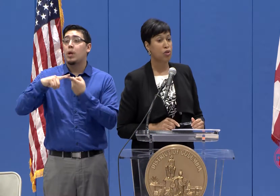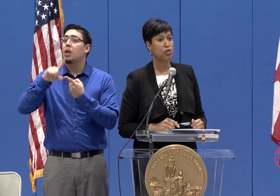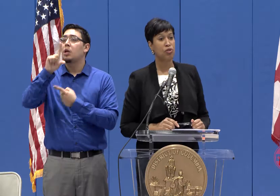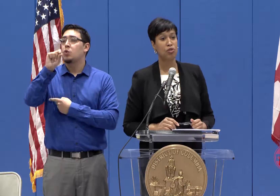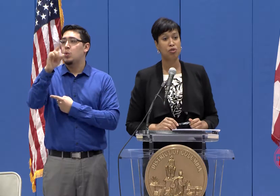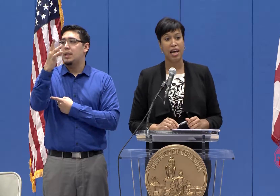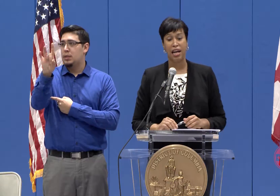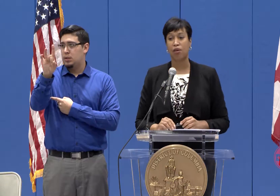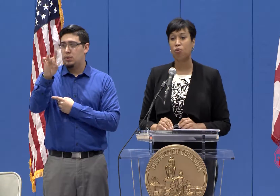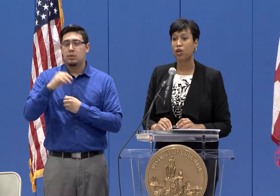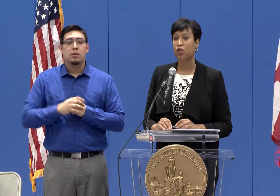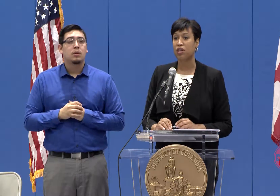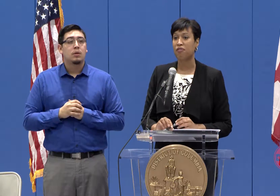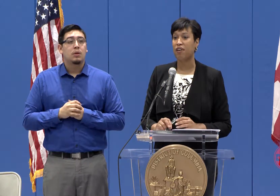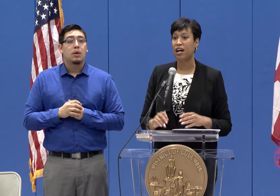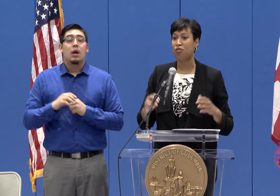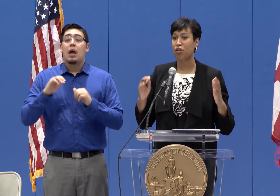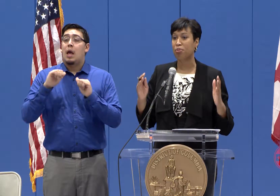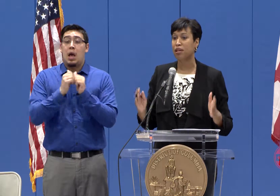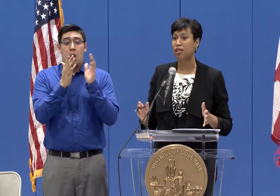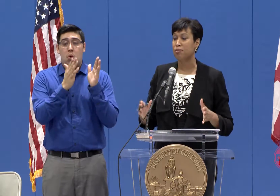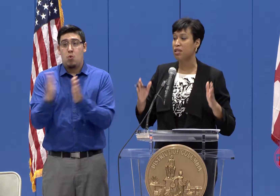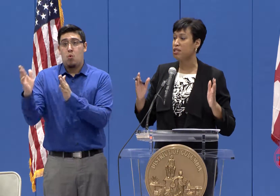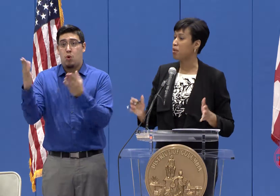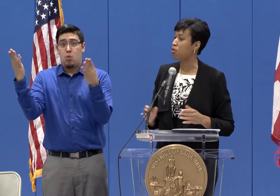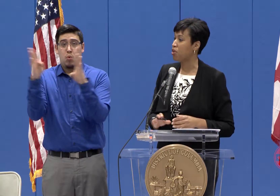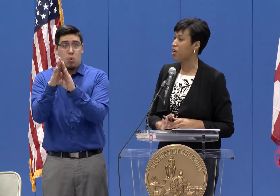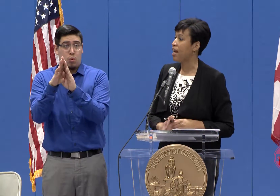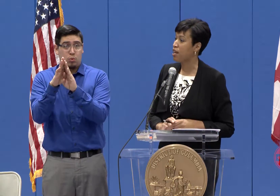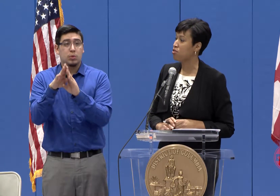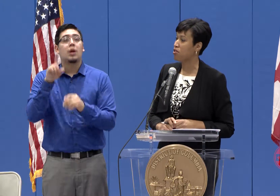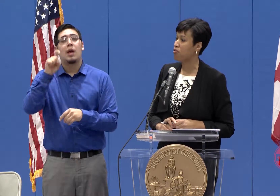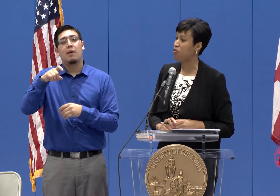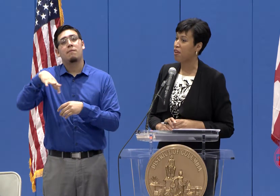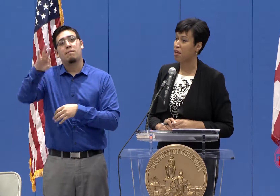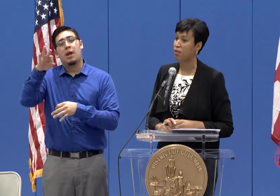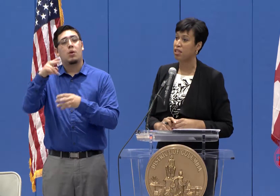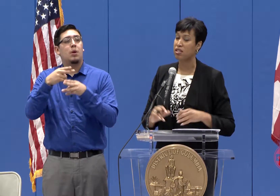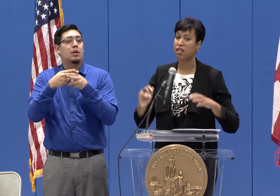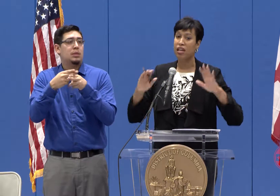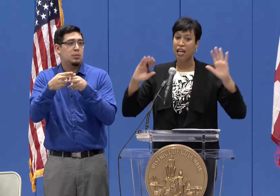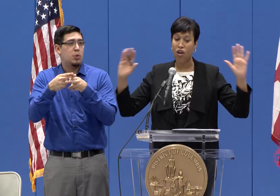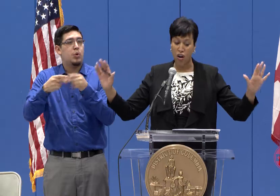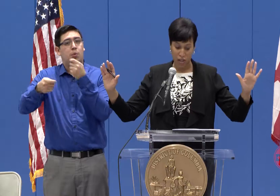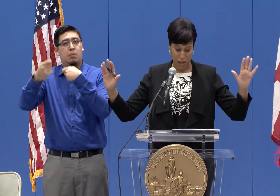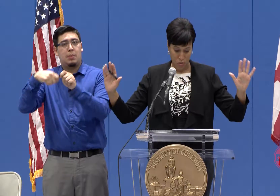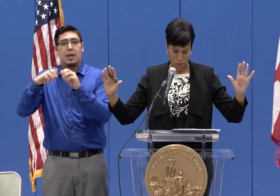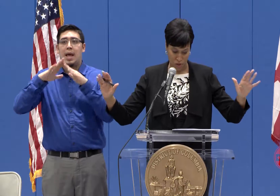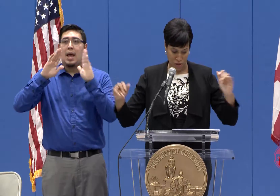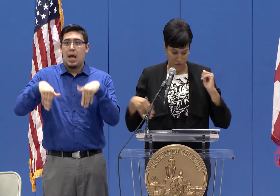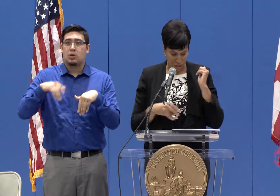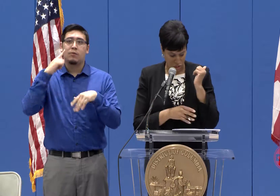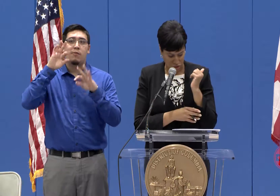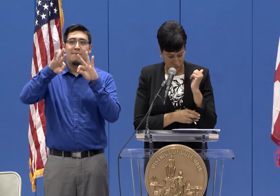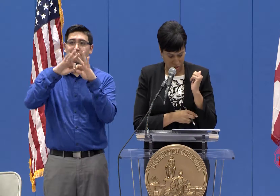ORDER TO DO THAT WE ARE GOING TO FIND REPLACEMENT, TEMPORARY HOUSING FOR FAMILIES IN ALL EIGHT WARDS OF THE DISTRICT OF